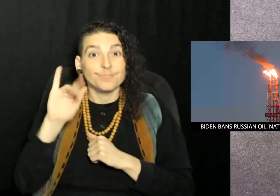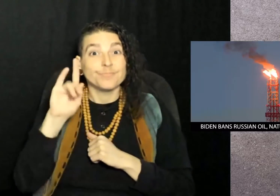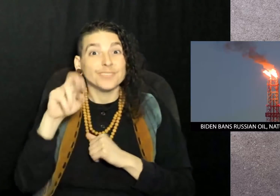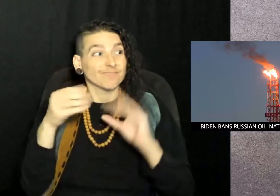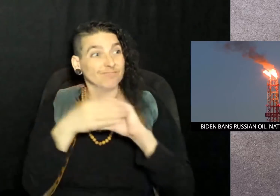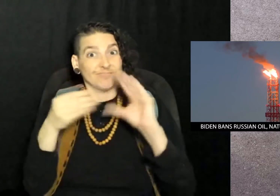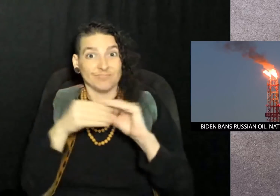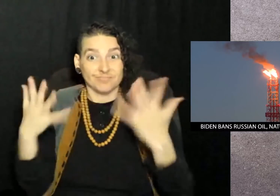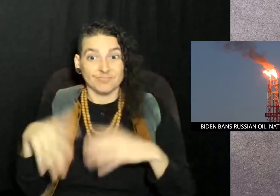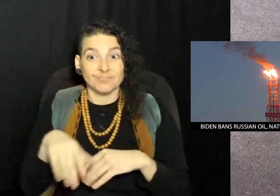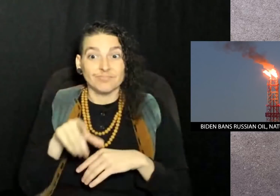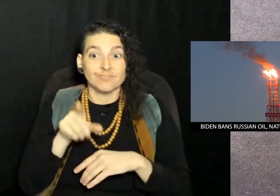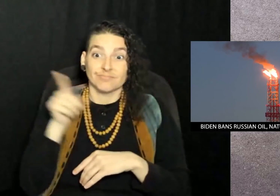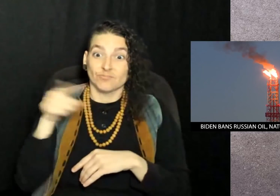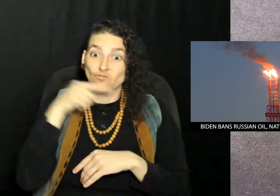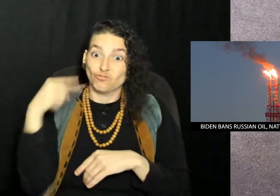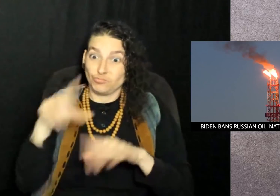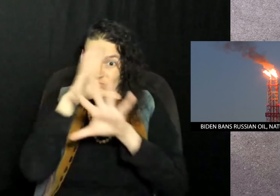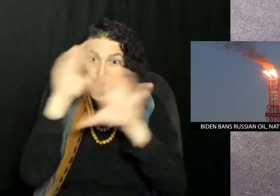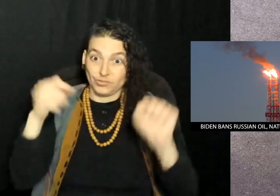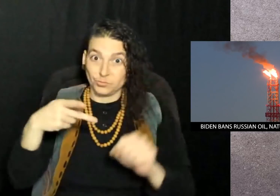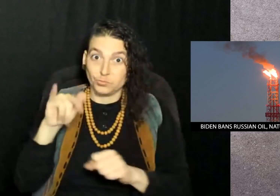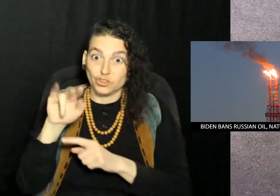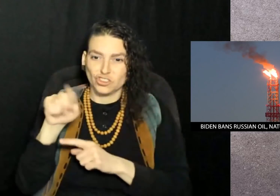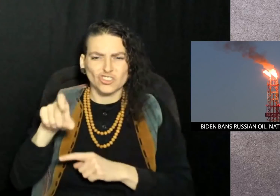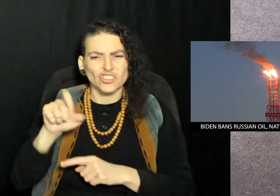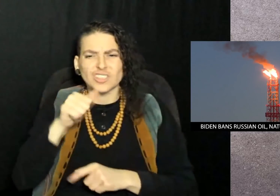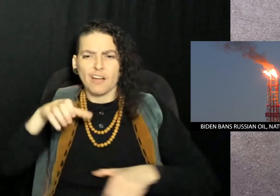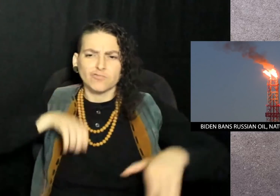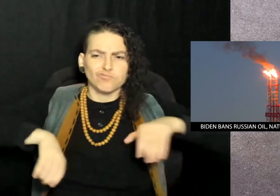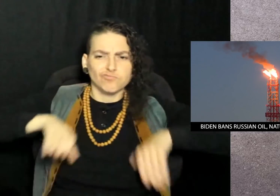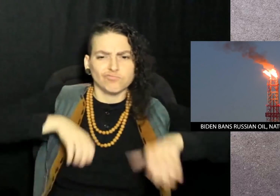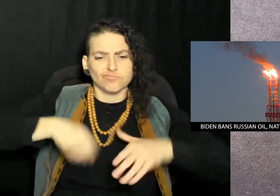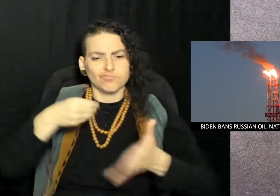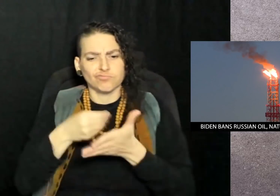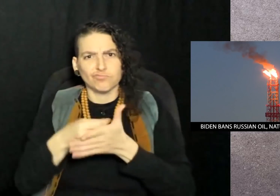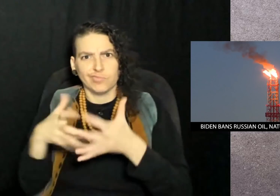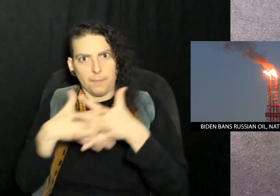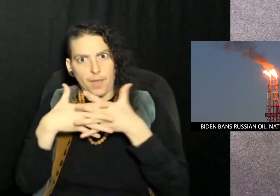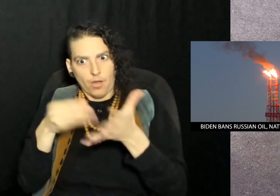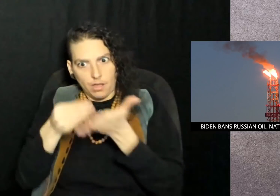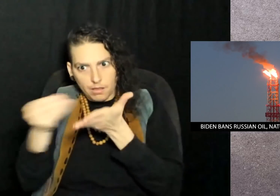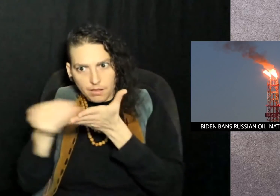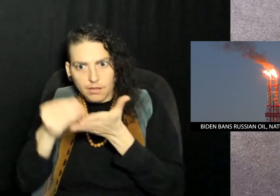Biden says Russian President Vladimir Putin should not profit from American purchases